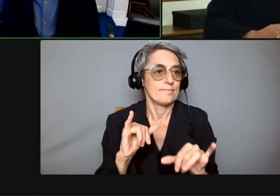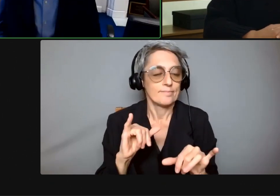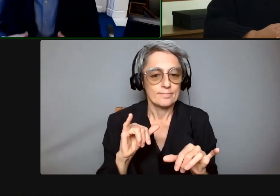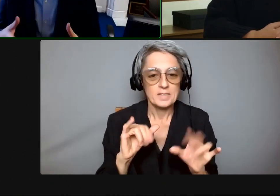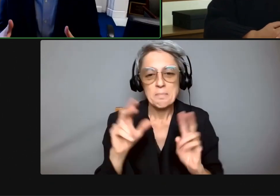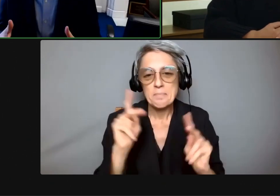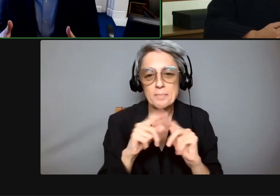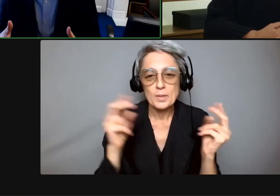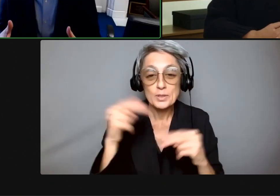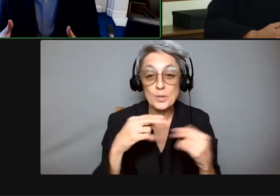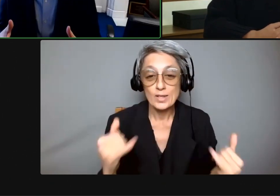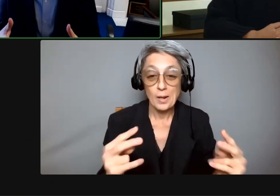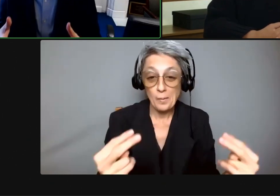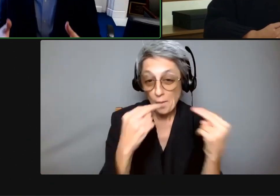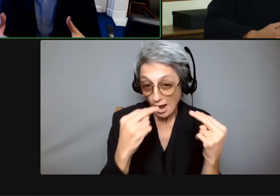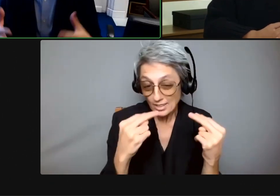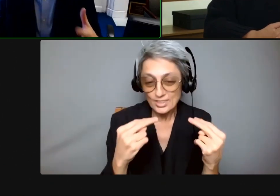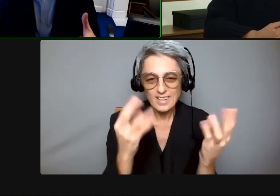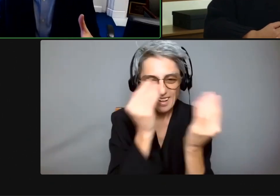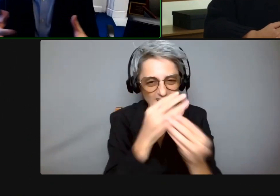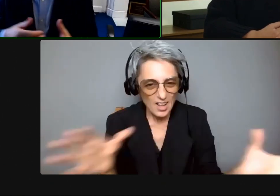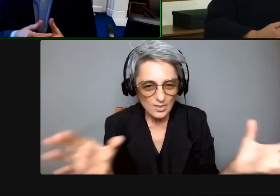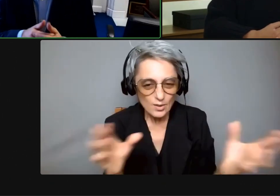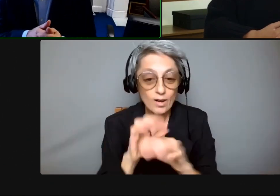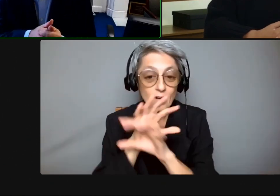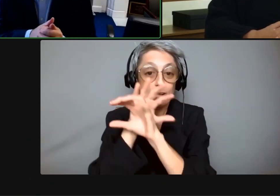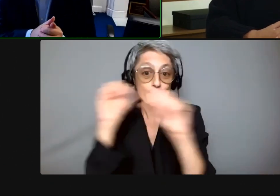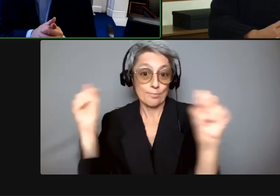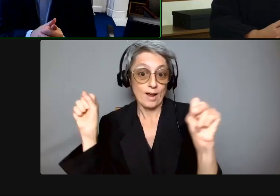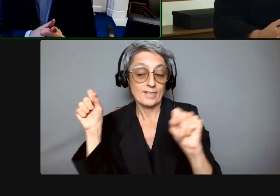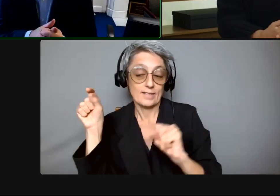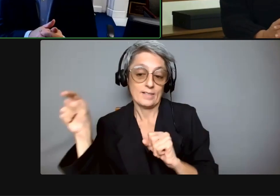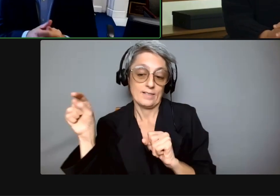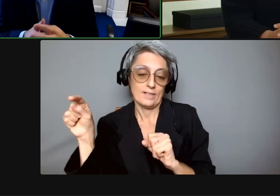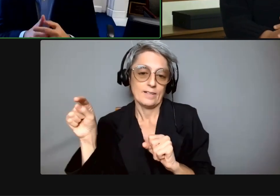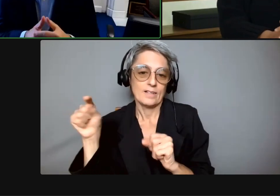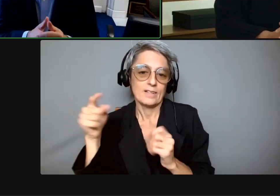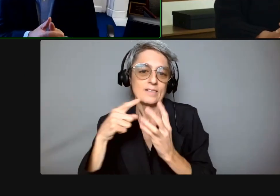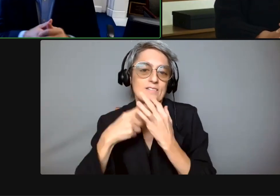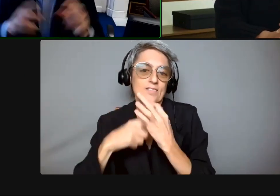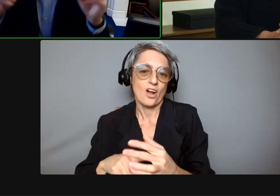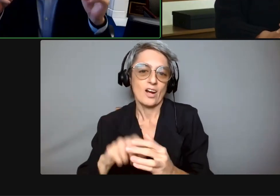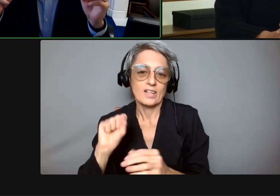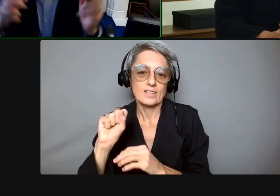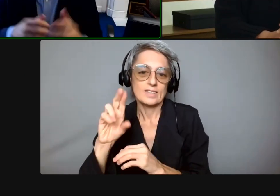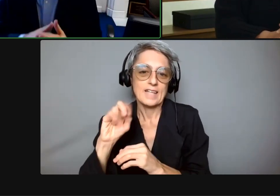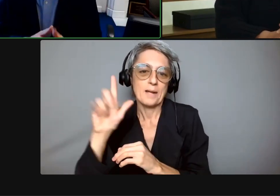The president kicked off in the end his sustainability plan a year ago by clean initiative